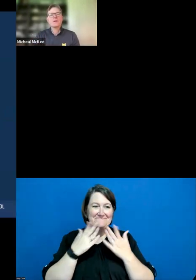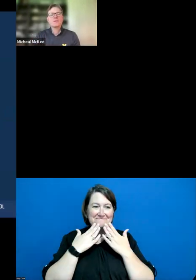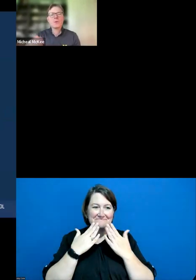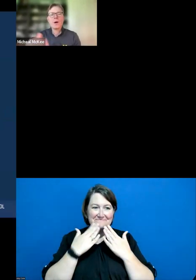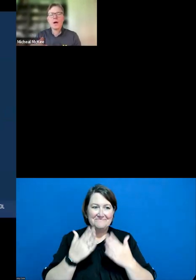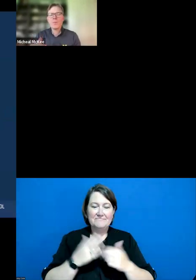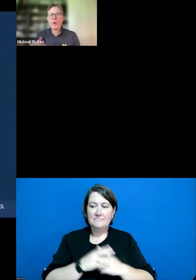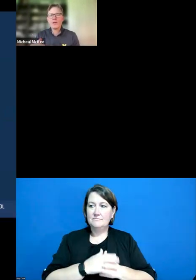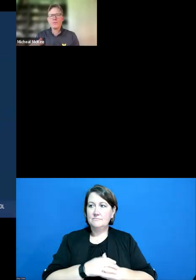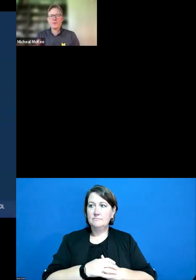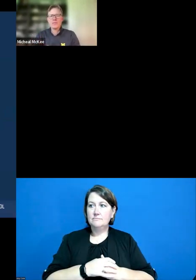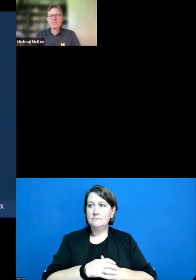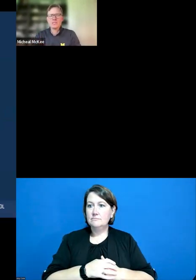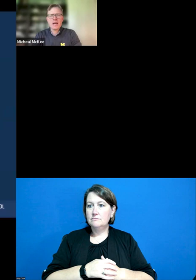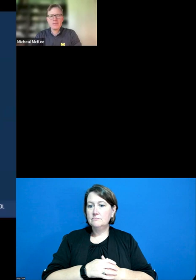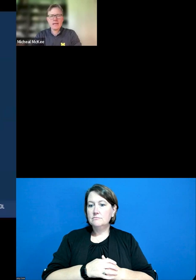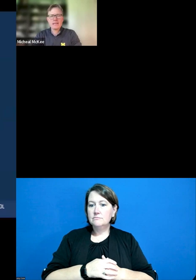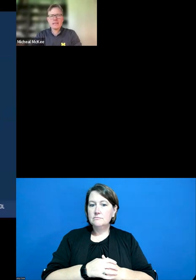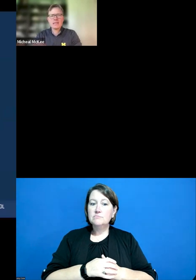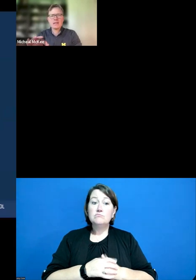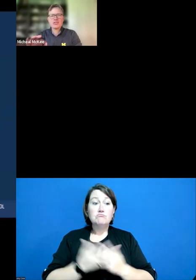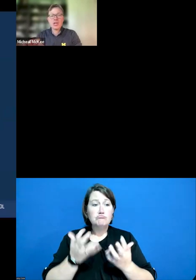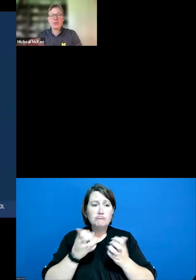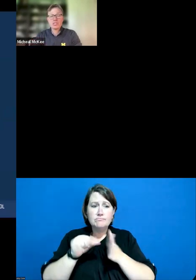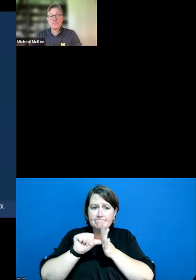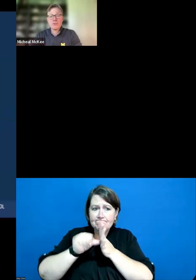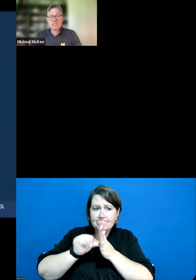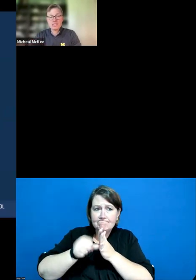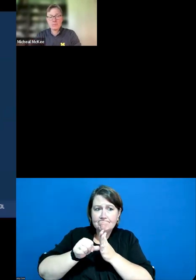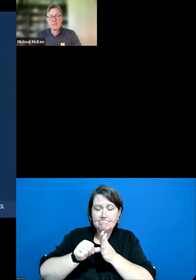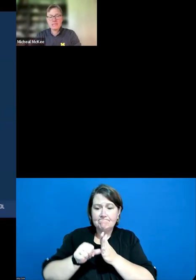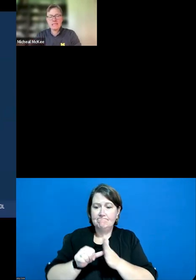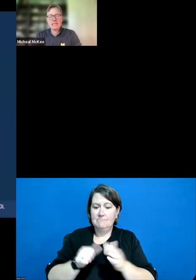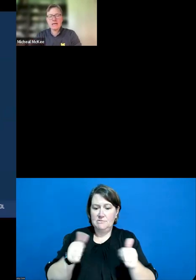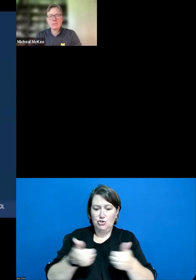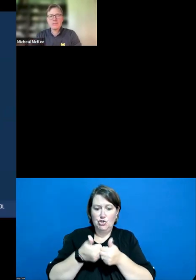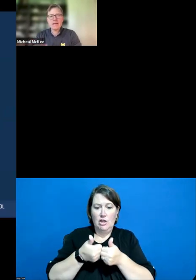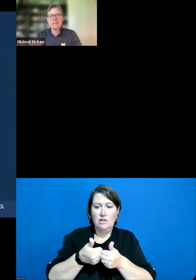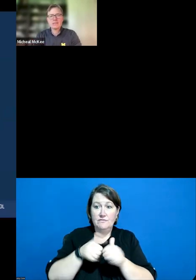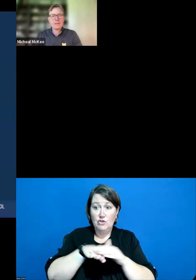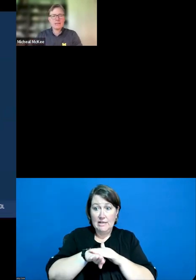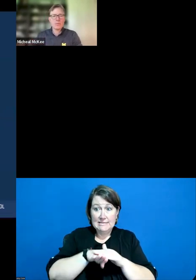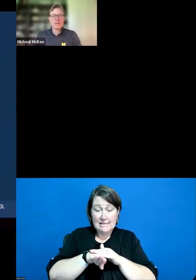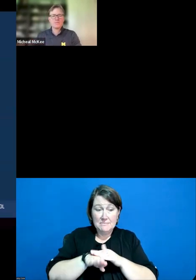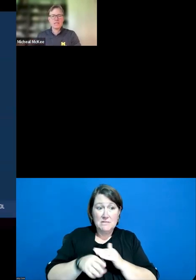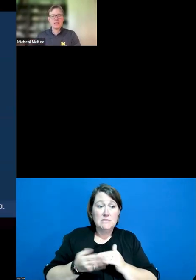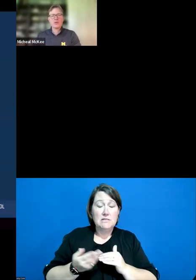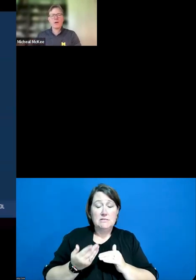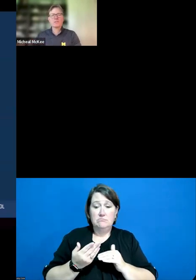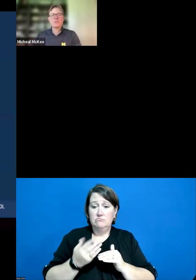So I want to really just highlight the challenges for accessibility. That is something that we have seen across